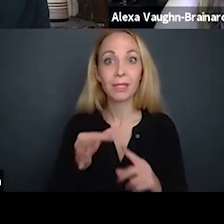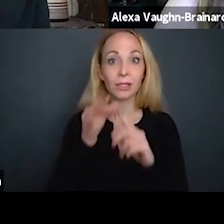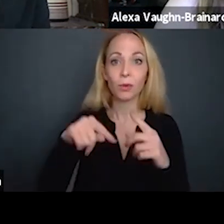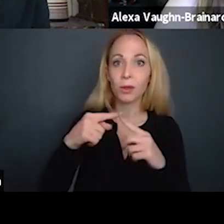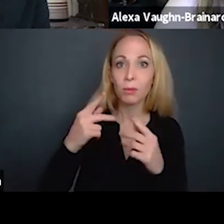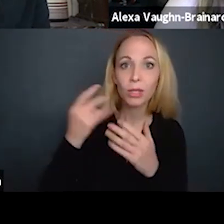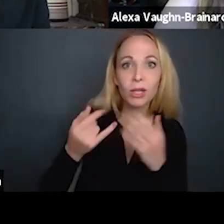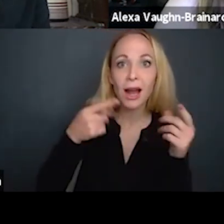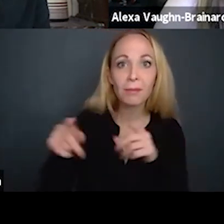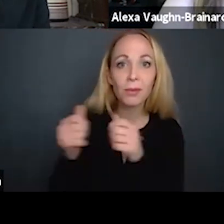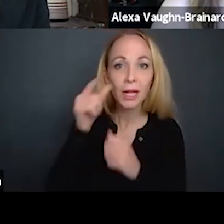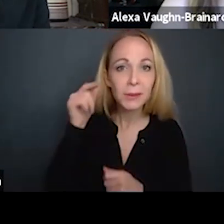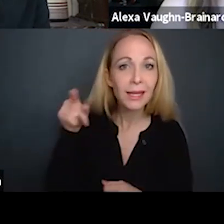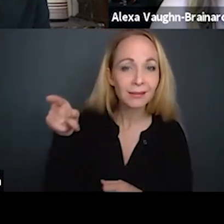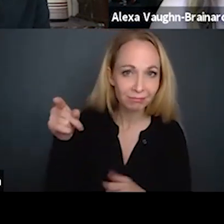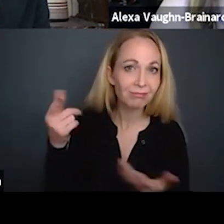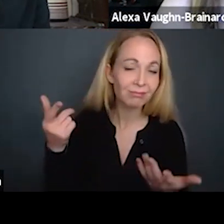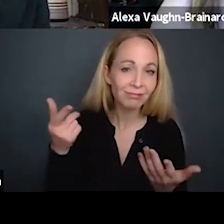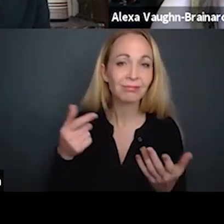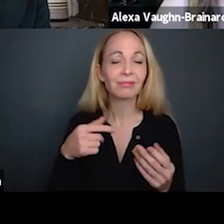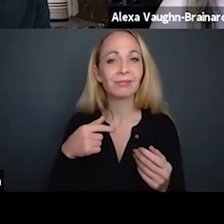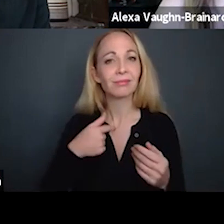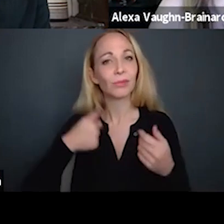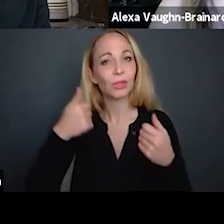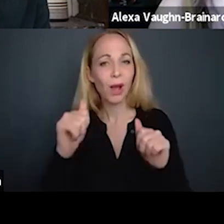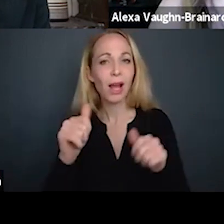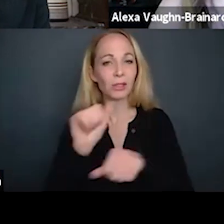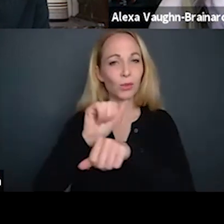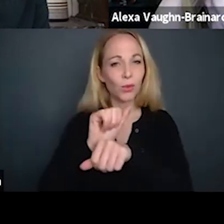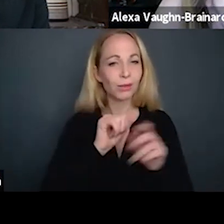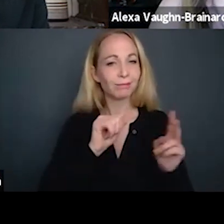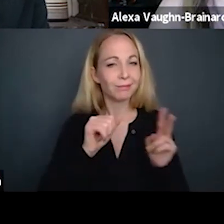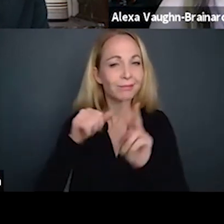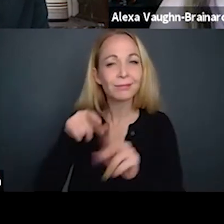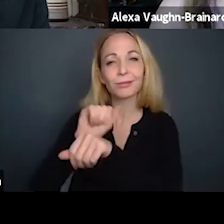are happening with Gallaudet, to try to work the design elements.